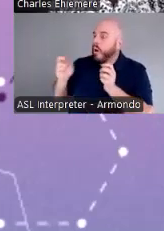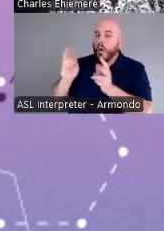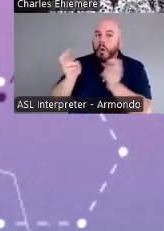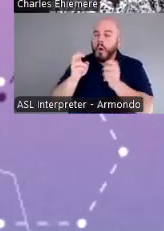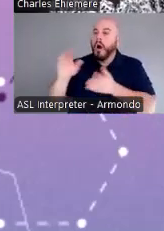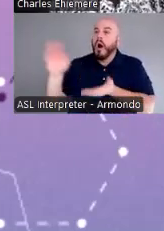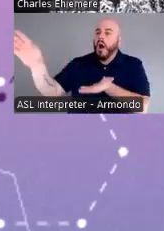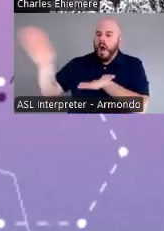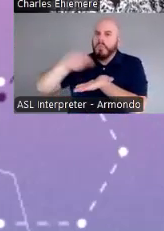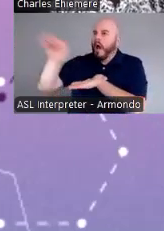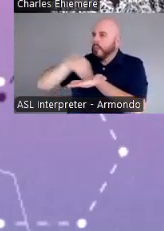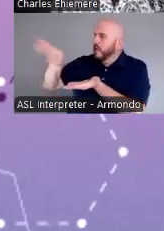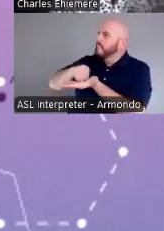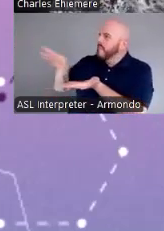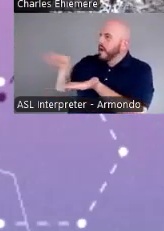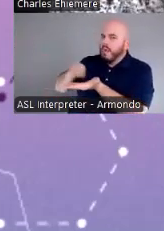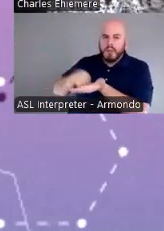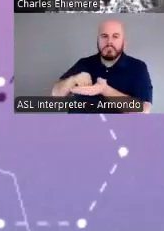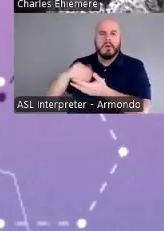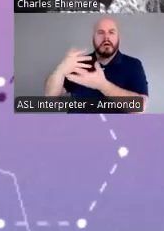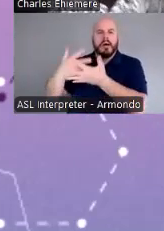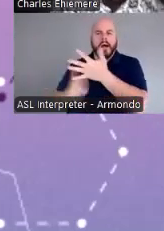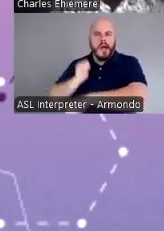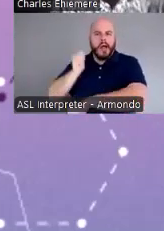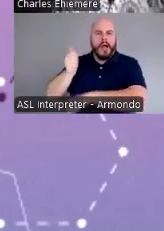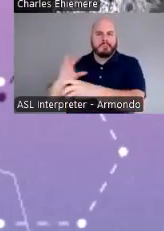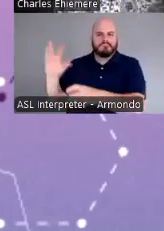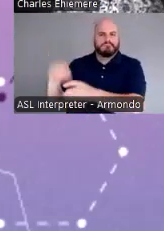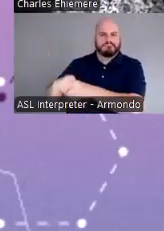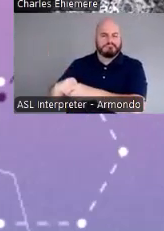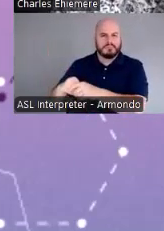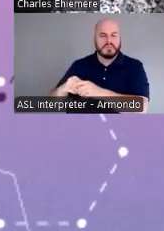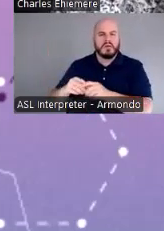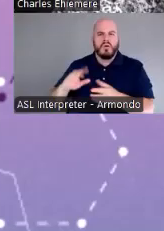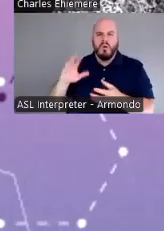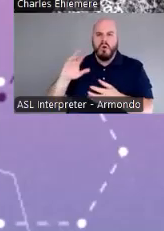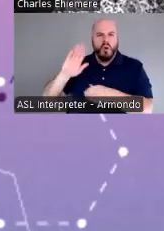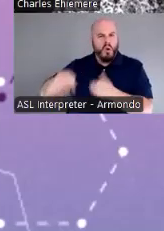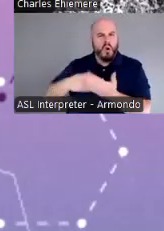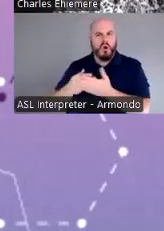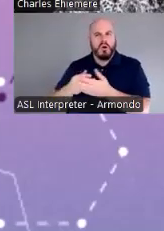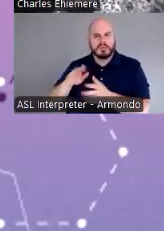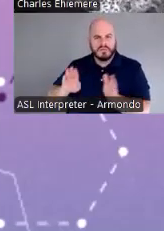So all those were put into consideration while we are developing that app.